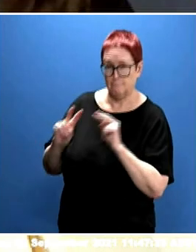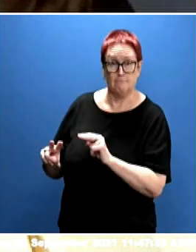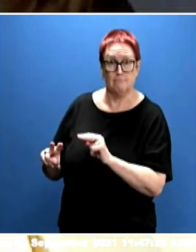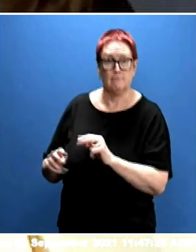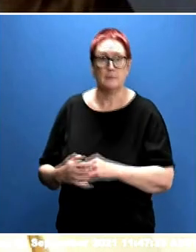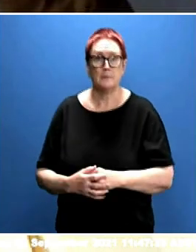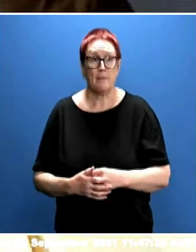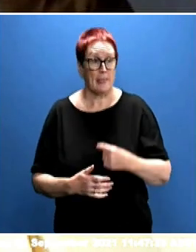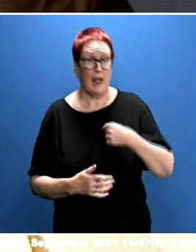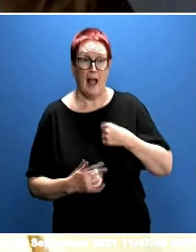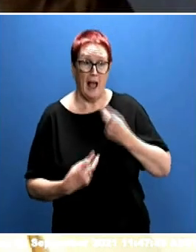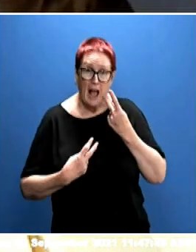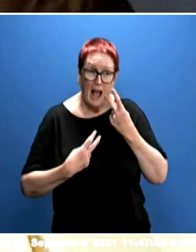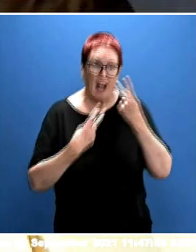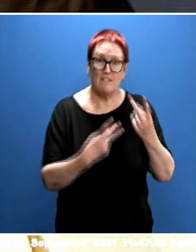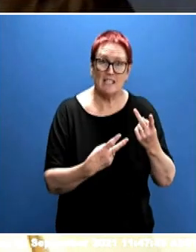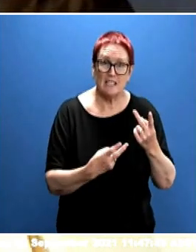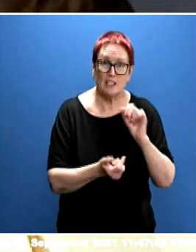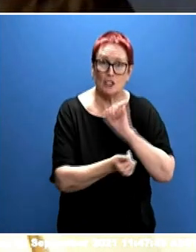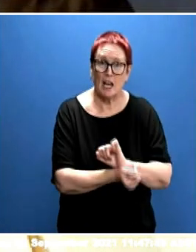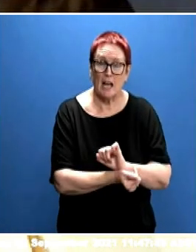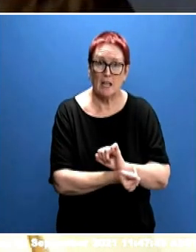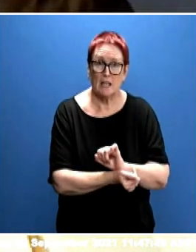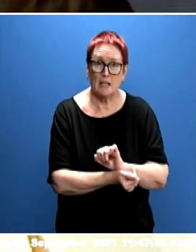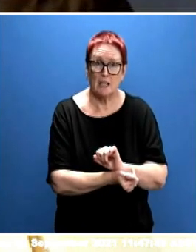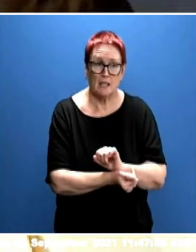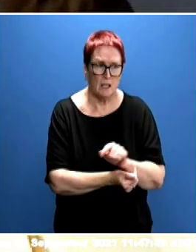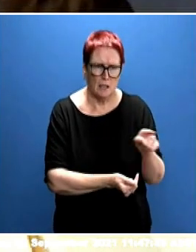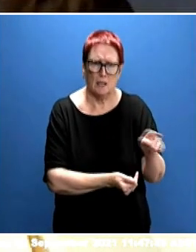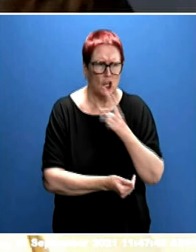So when going to visit my client, my client was scared.